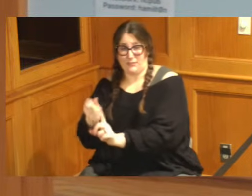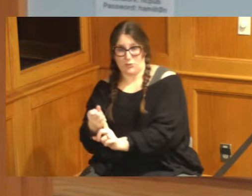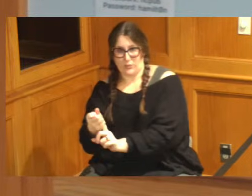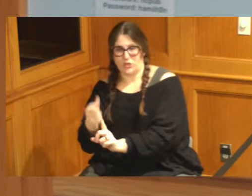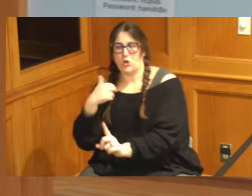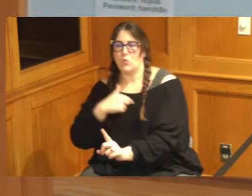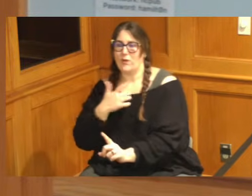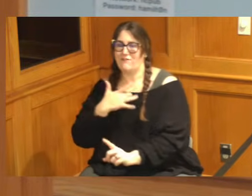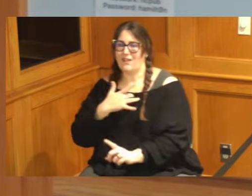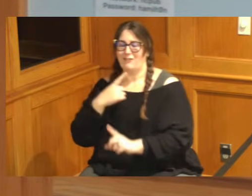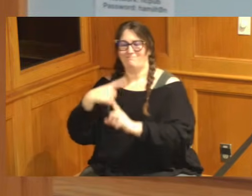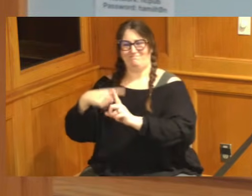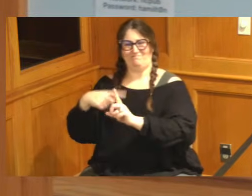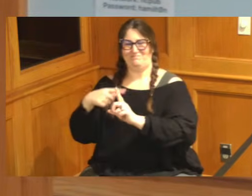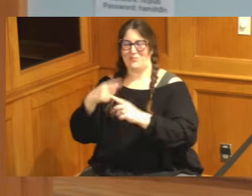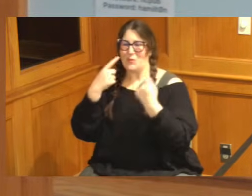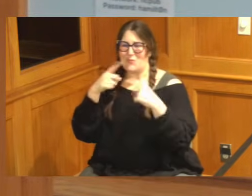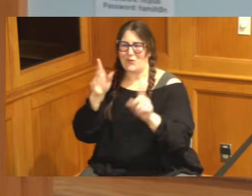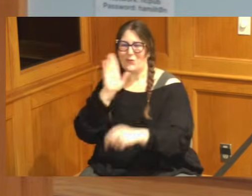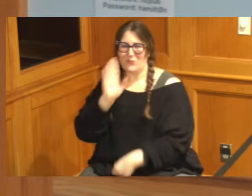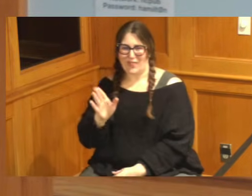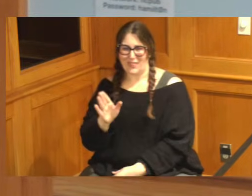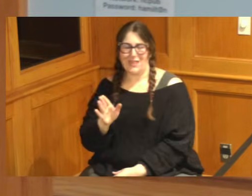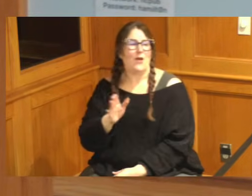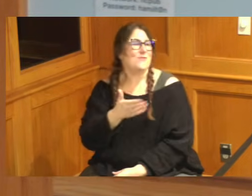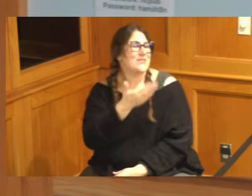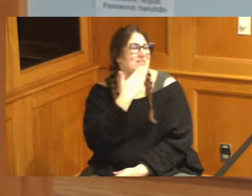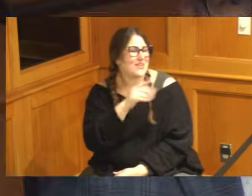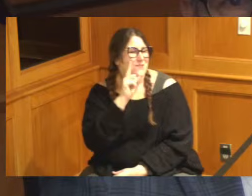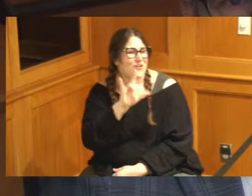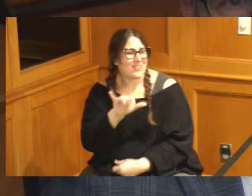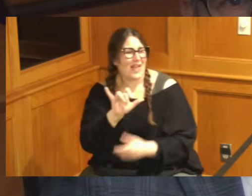going to work. Thank you. Thank you for that generalized answer but that but I understand what